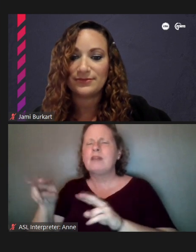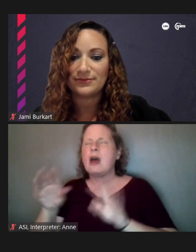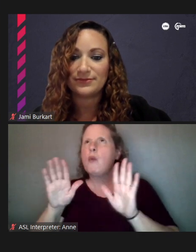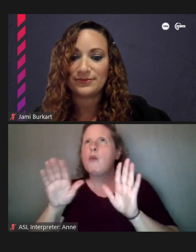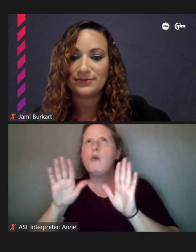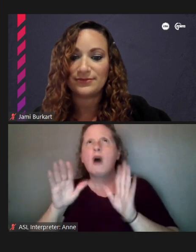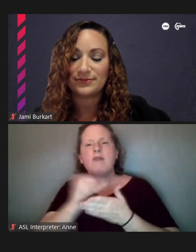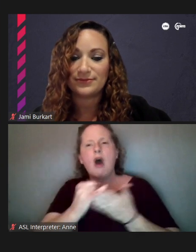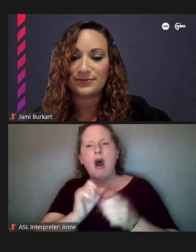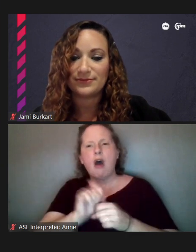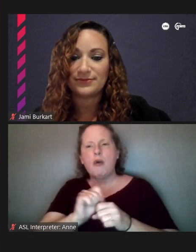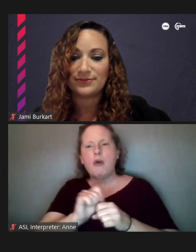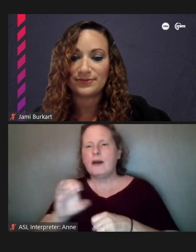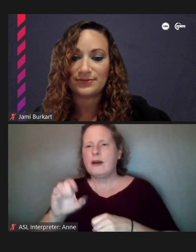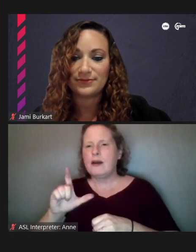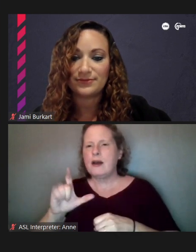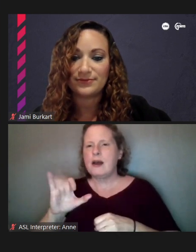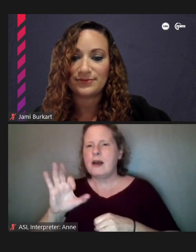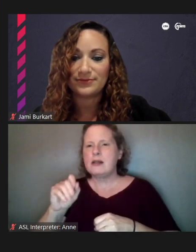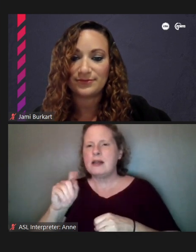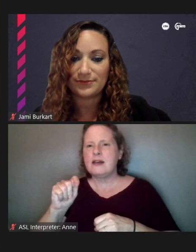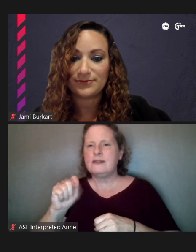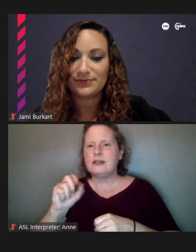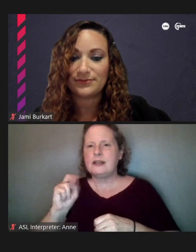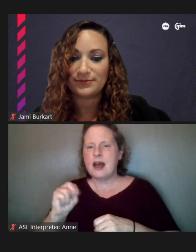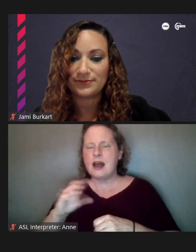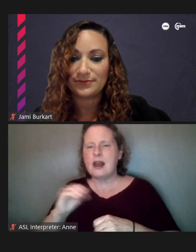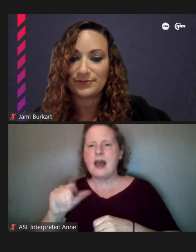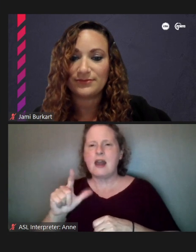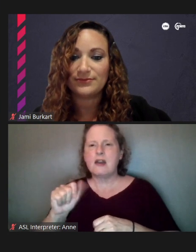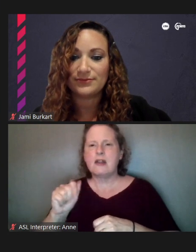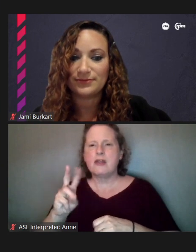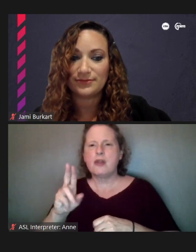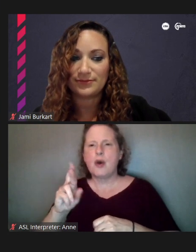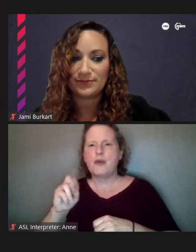station is coming up there's so many new artists and so many new artwork pieces that have come up,